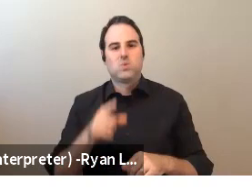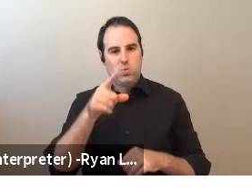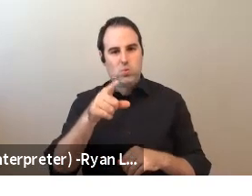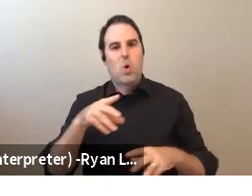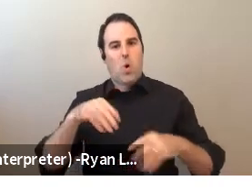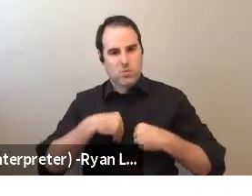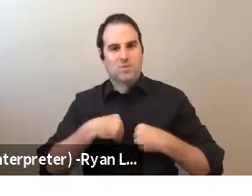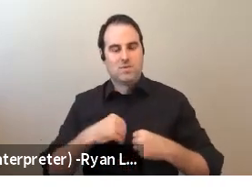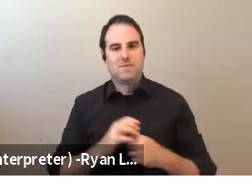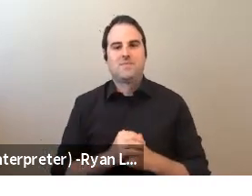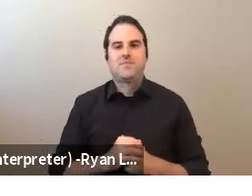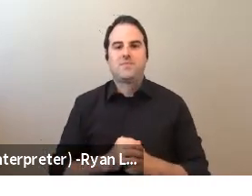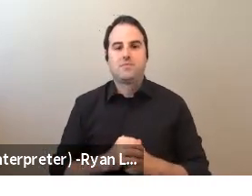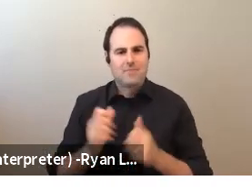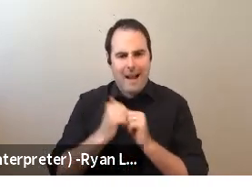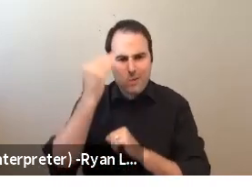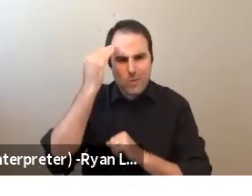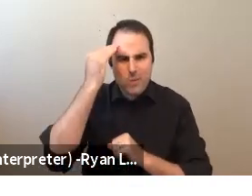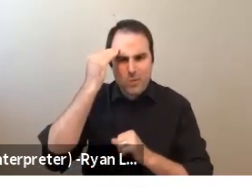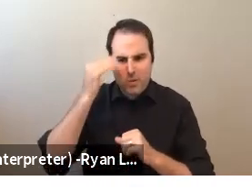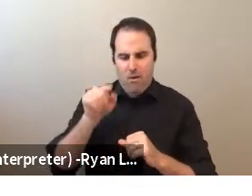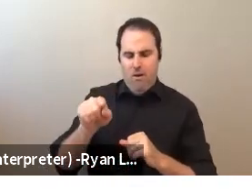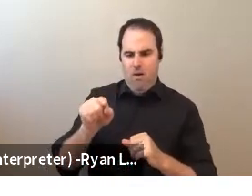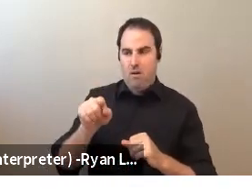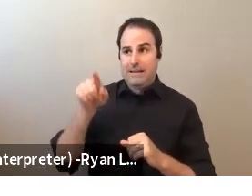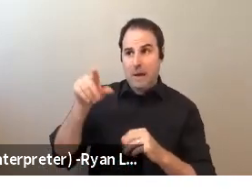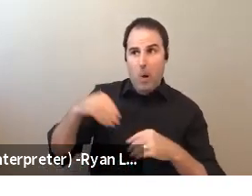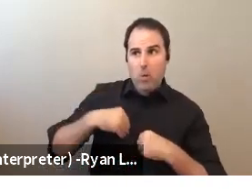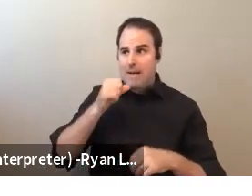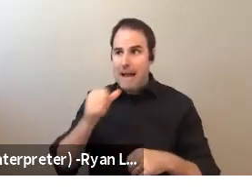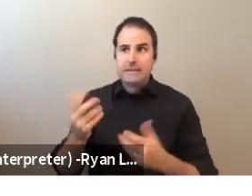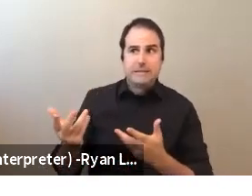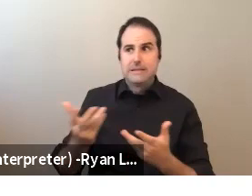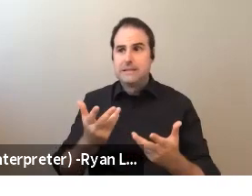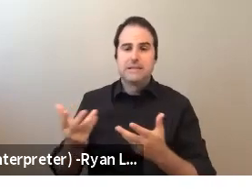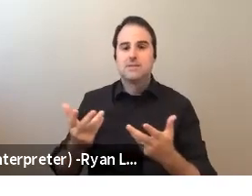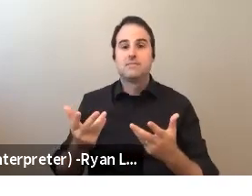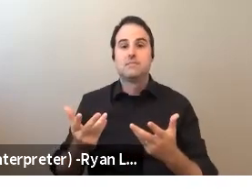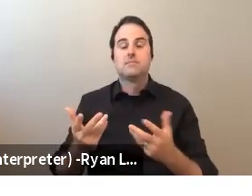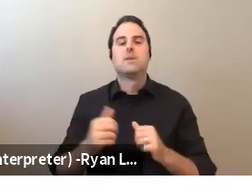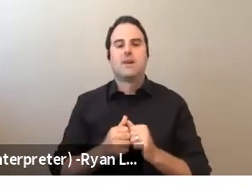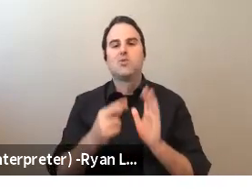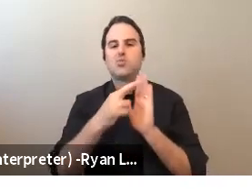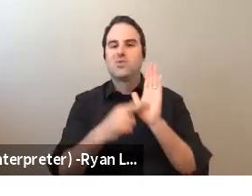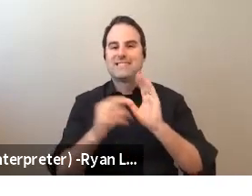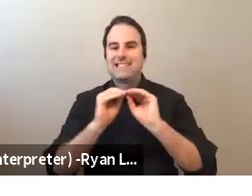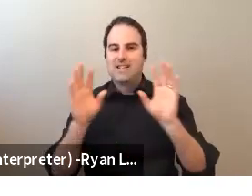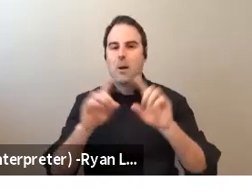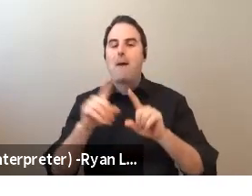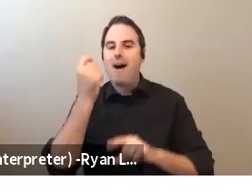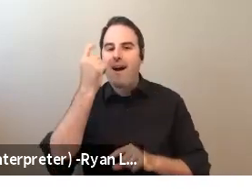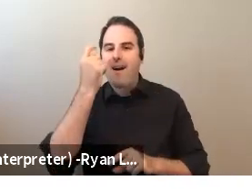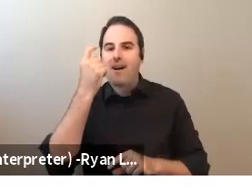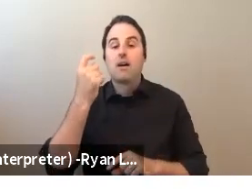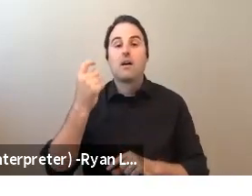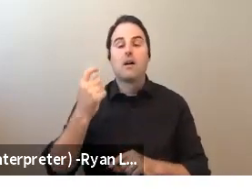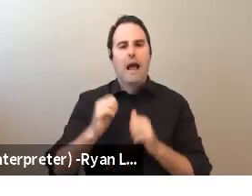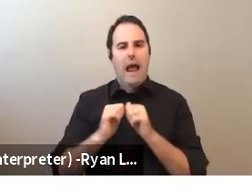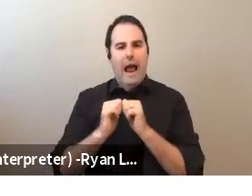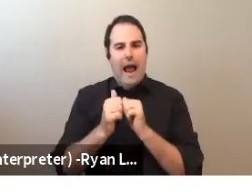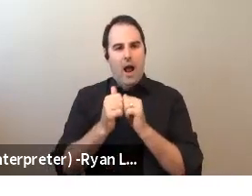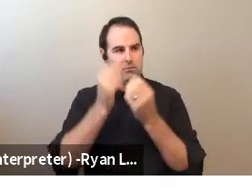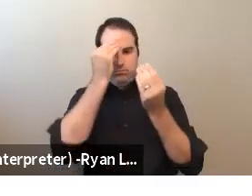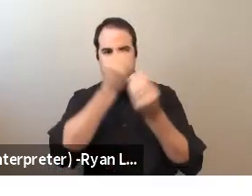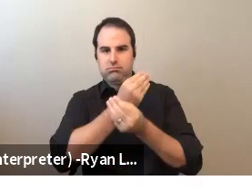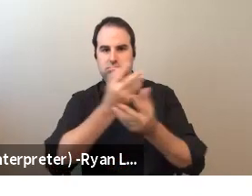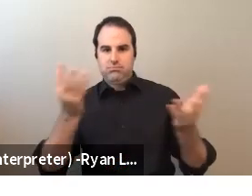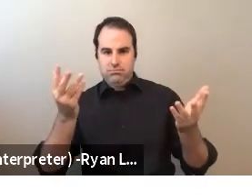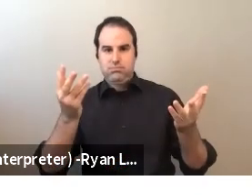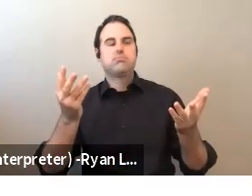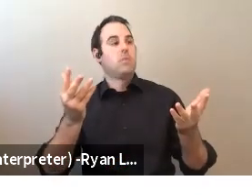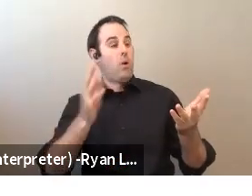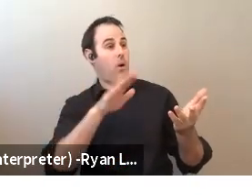The new rules may be clear about how you get to own a work. You don't have to do anything but they say nothing at all about how you should go about announcing that you want to allow certain uses of your work.